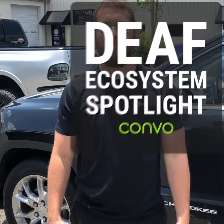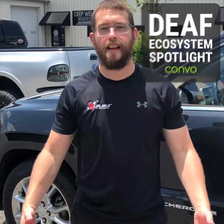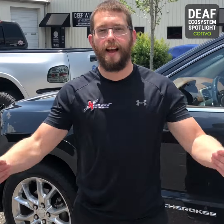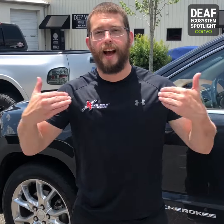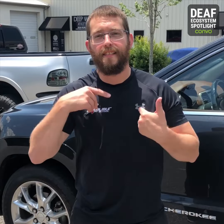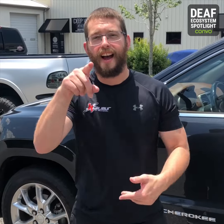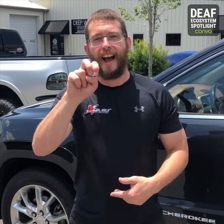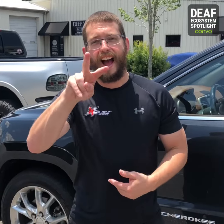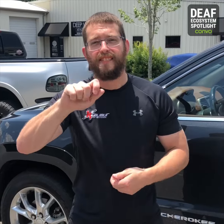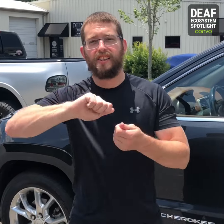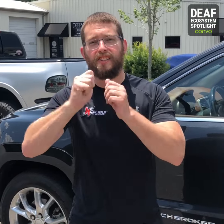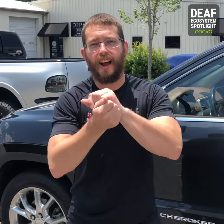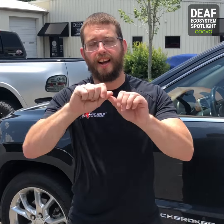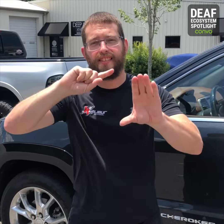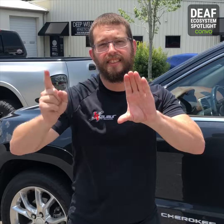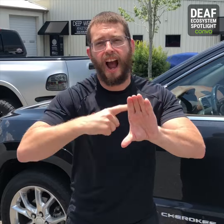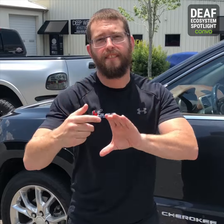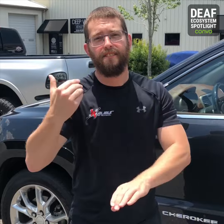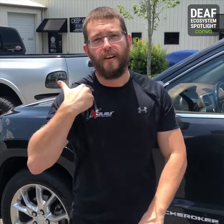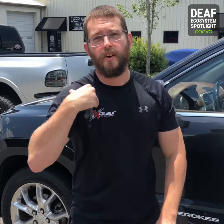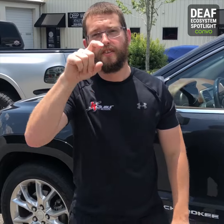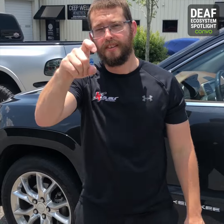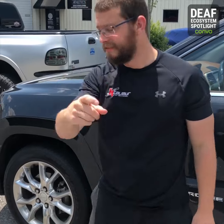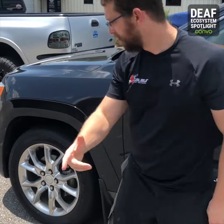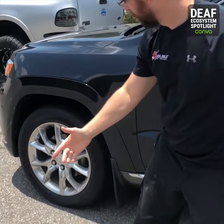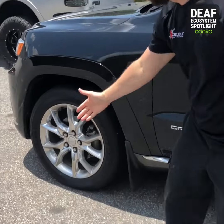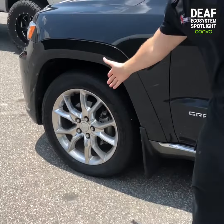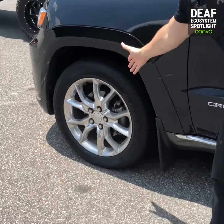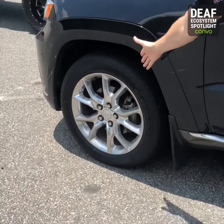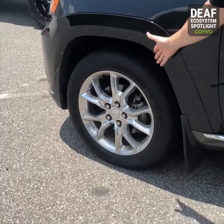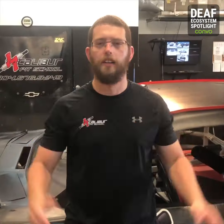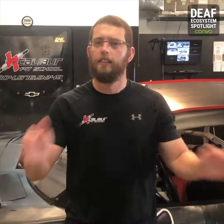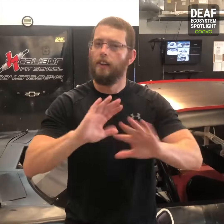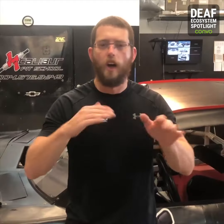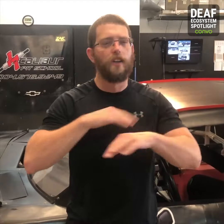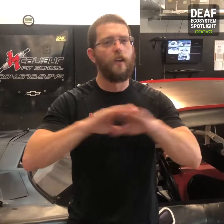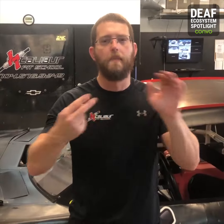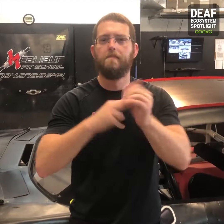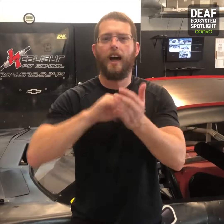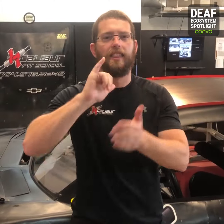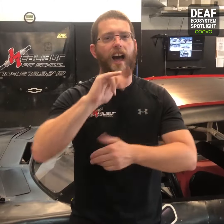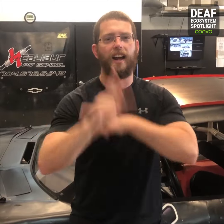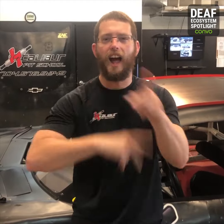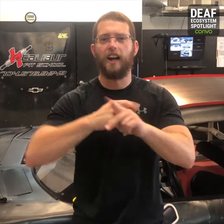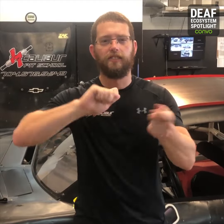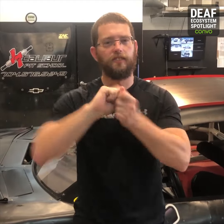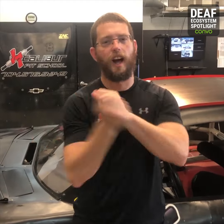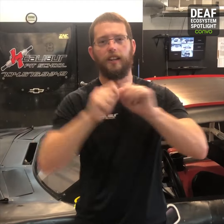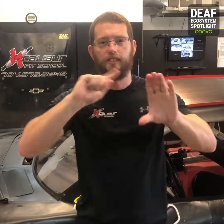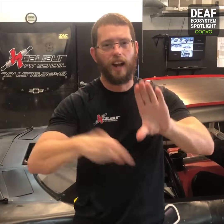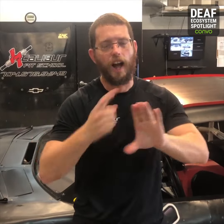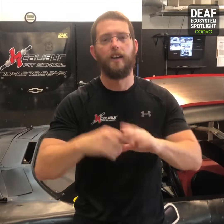Have you ever changed a tire before? I don’t mean those kind of tires.